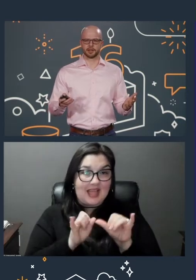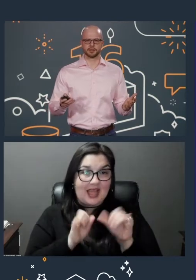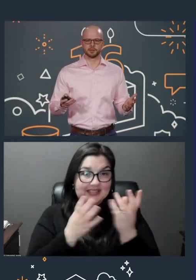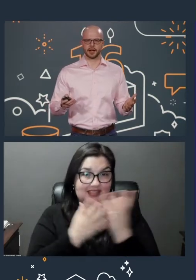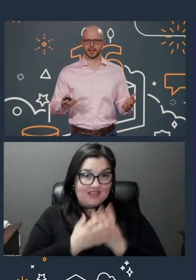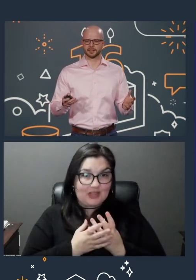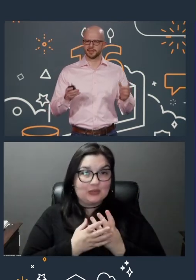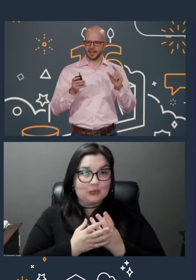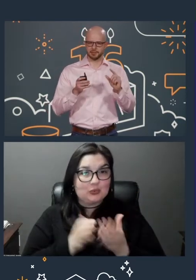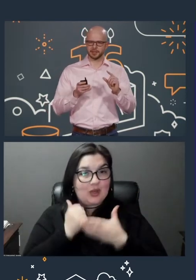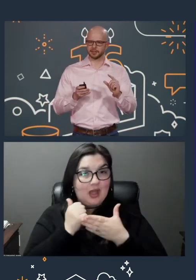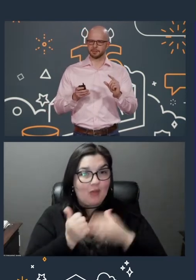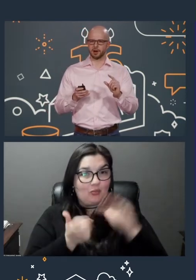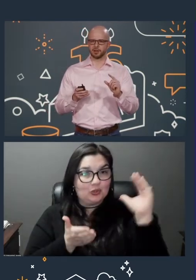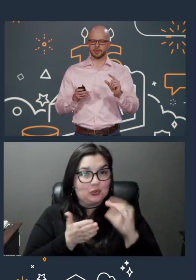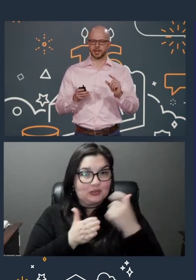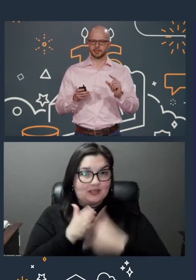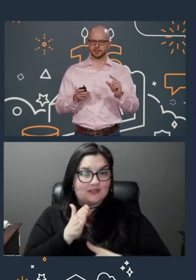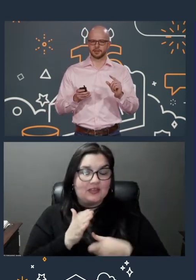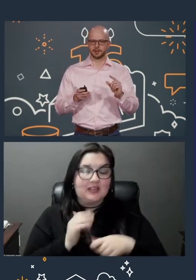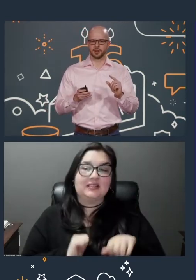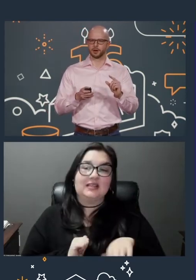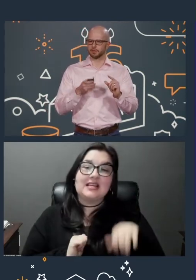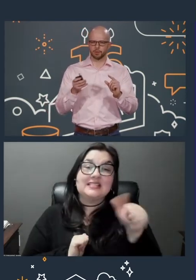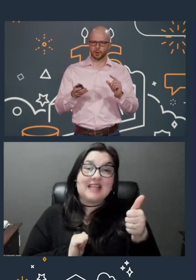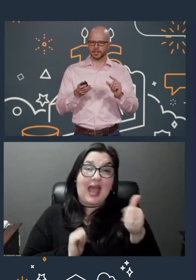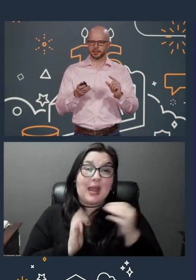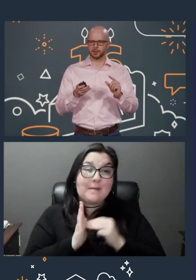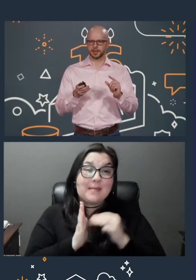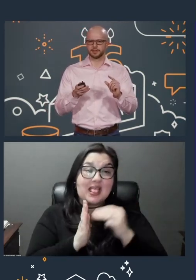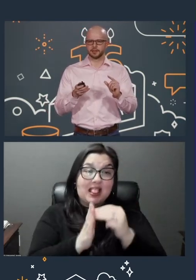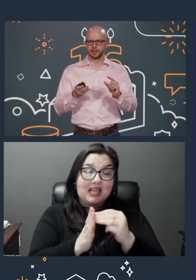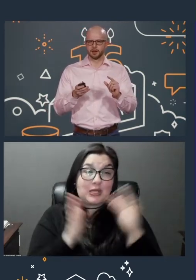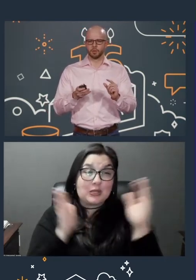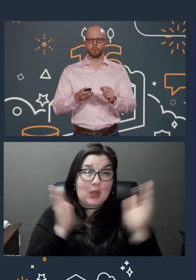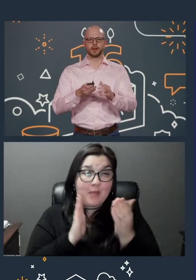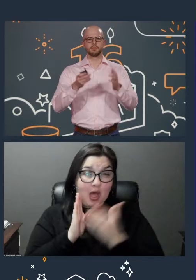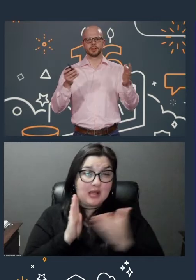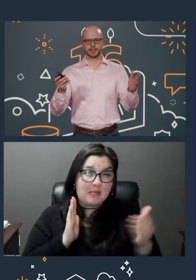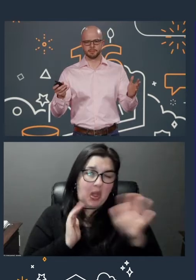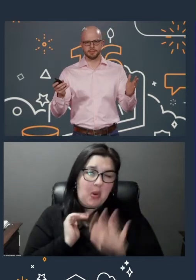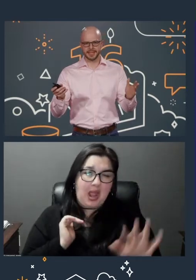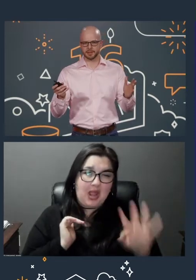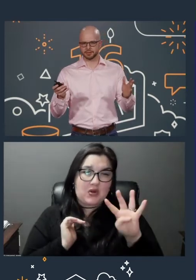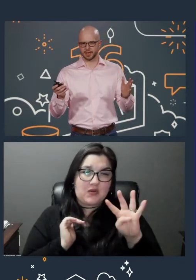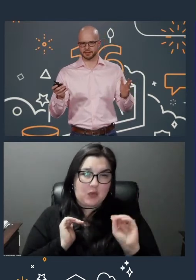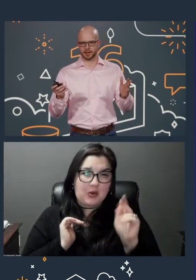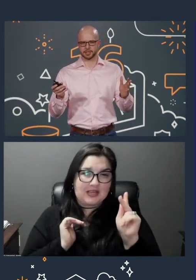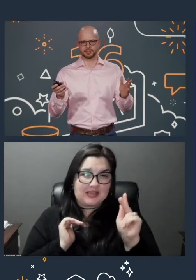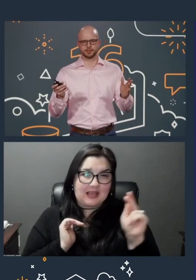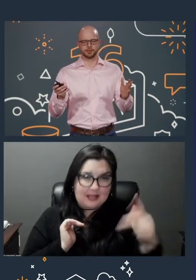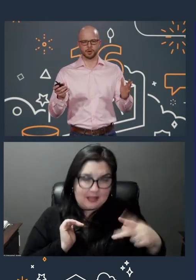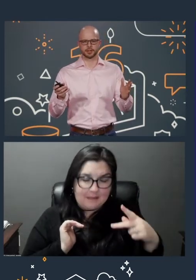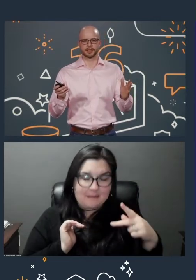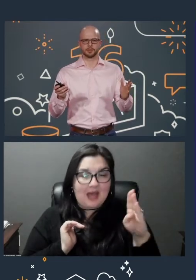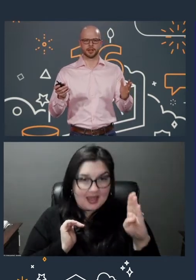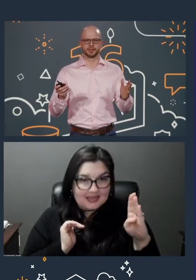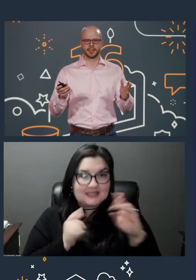a customer has 10 million small objects around 40 kilobytes, one million medium sized objects at 200 kilobytes,